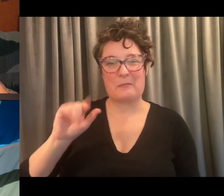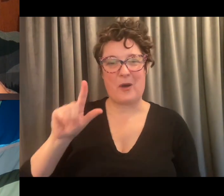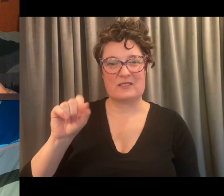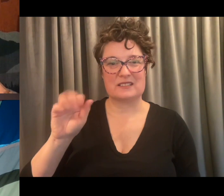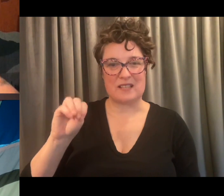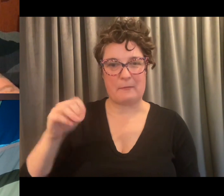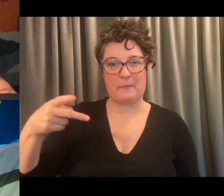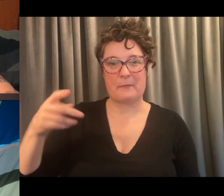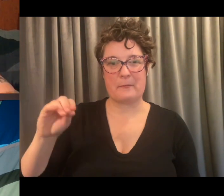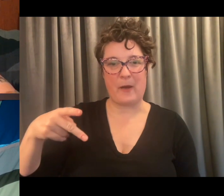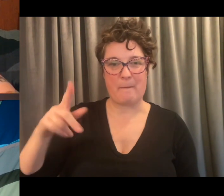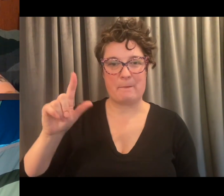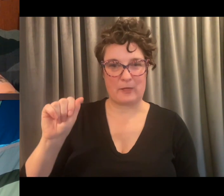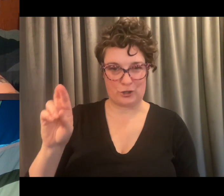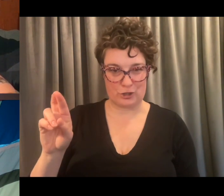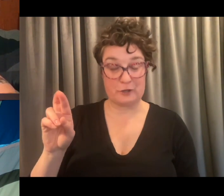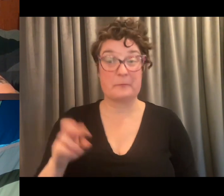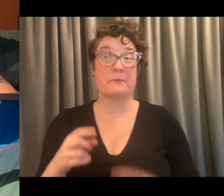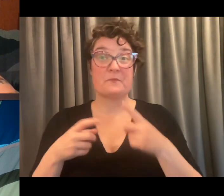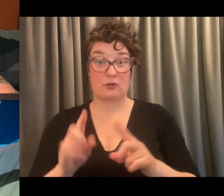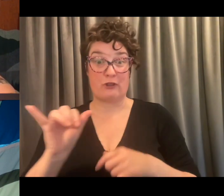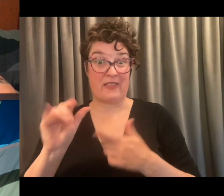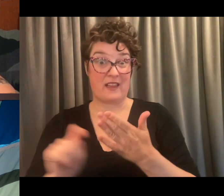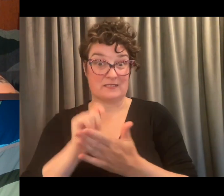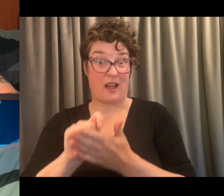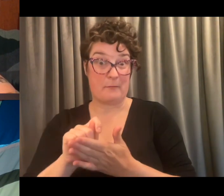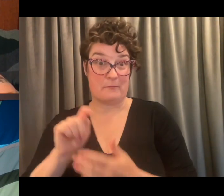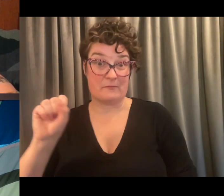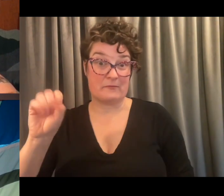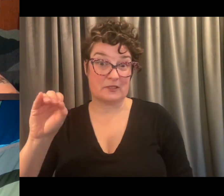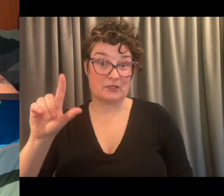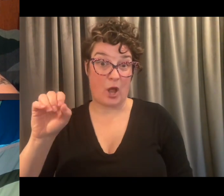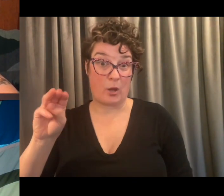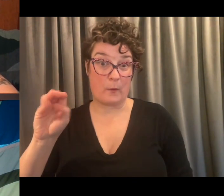And, during the time of Solomon's rule, which was one of the kings